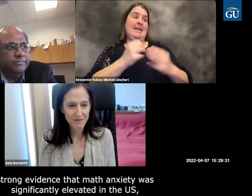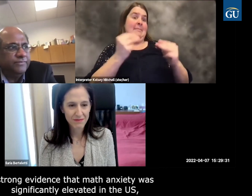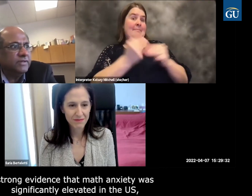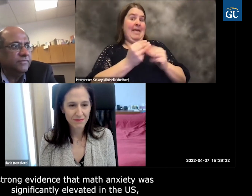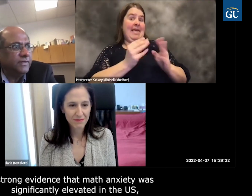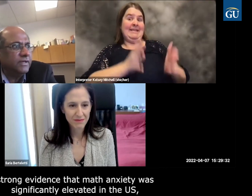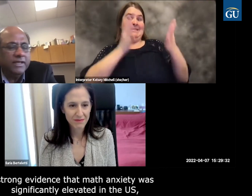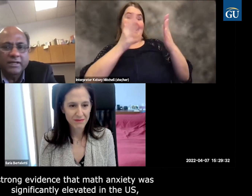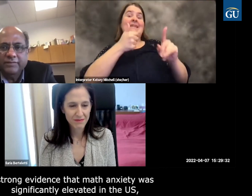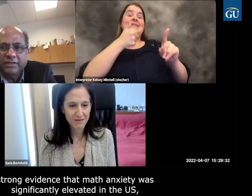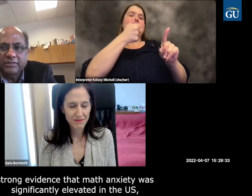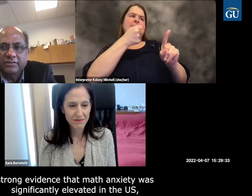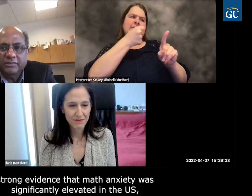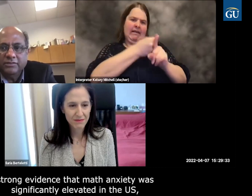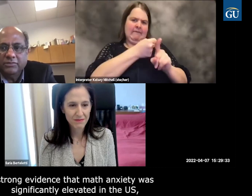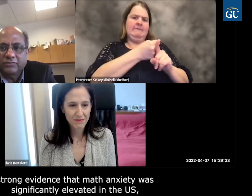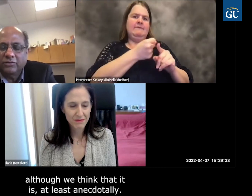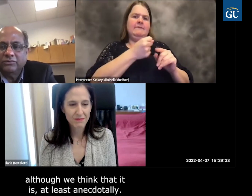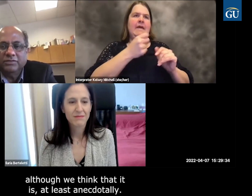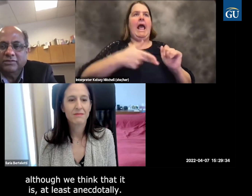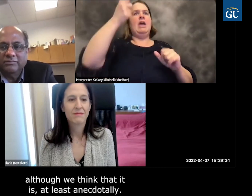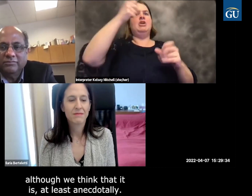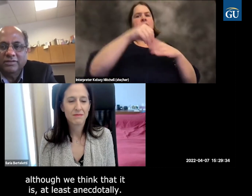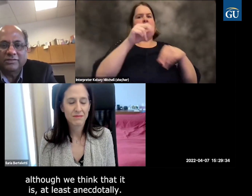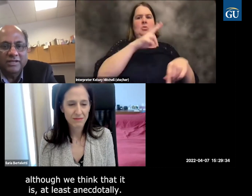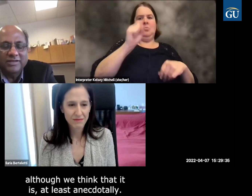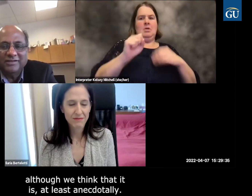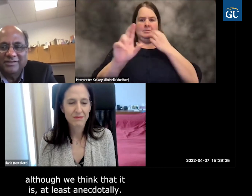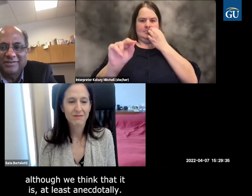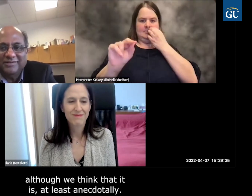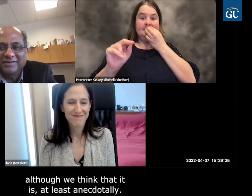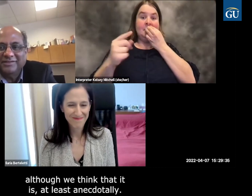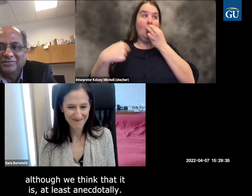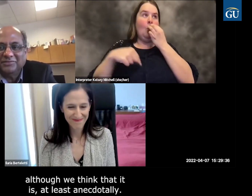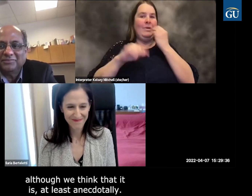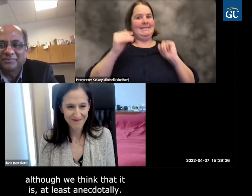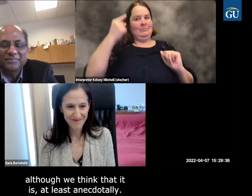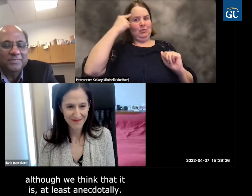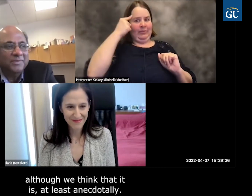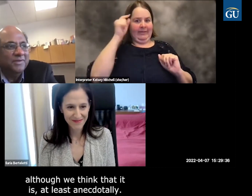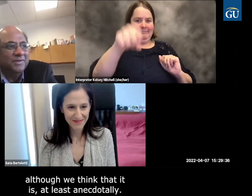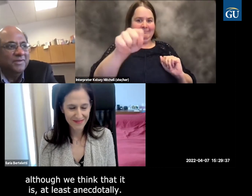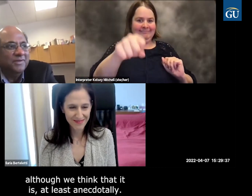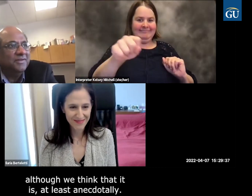significantly elevated in the u.s